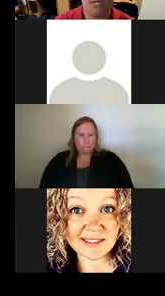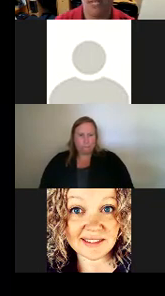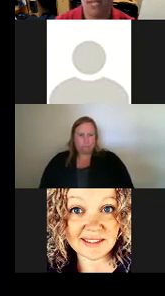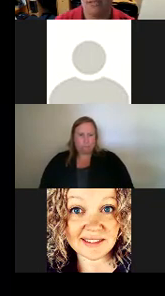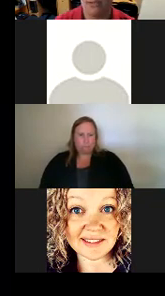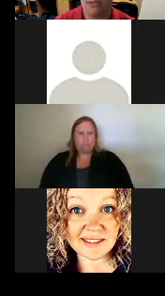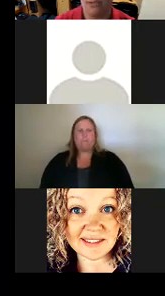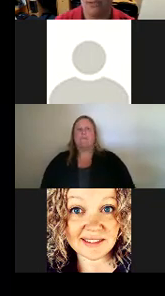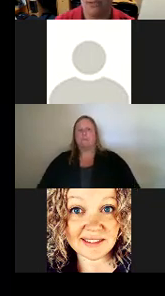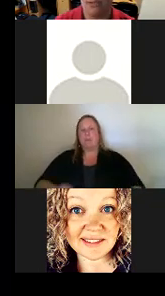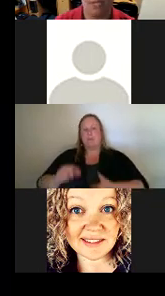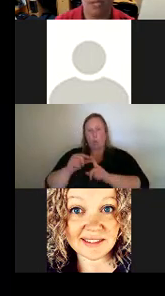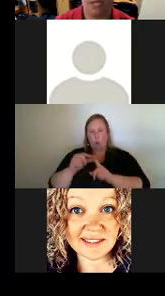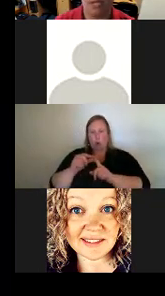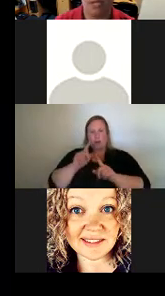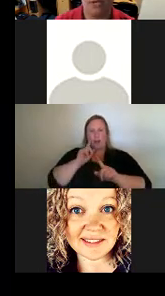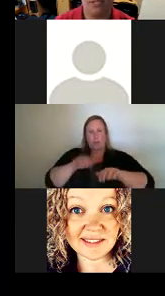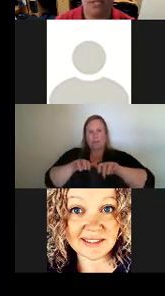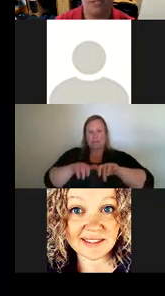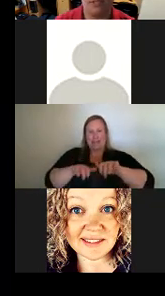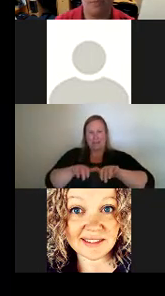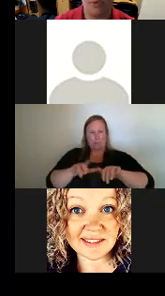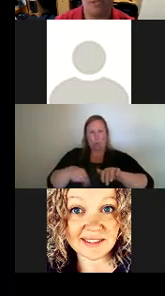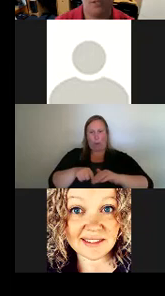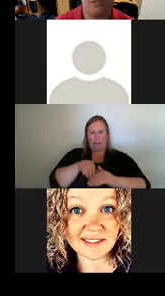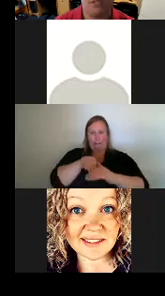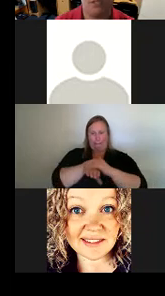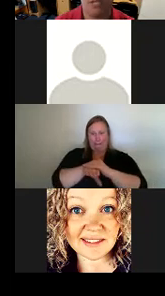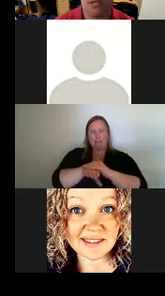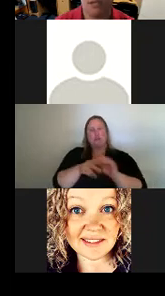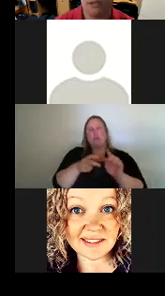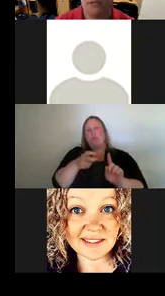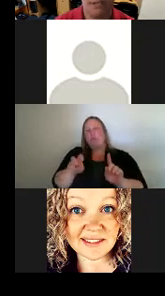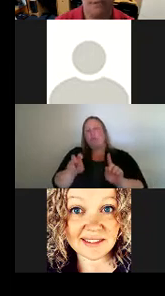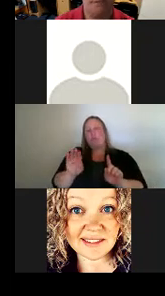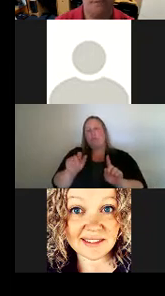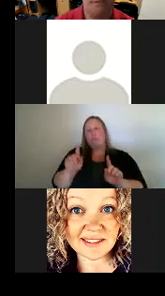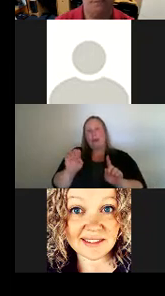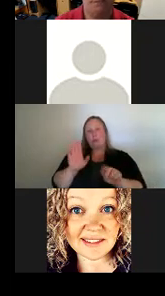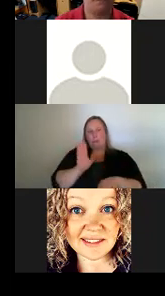WHEN I HIT "ENTER" IT IMMEDIATELY TRANSLATES TO BRAILLE ON THE RIGHT SIDE.